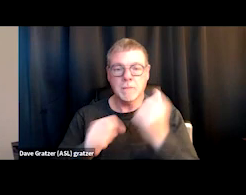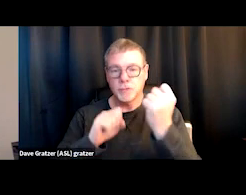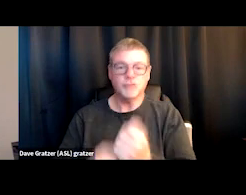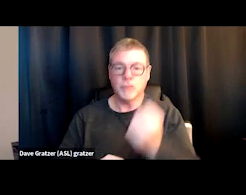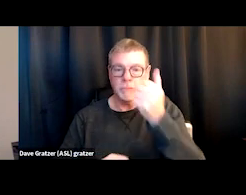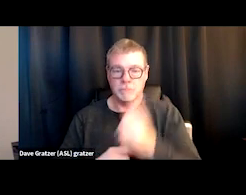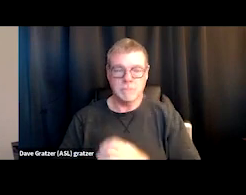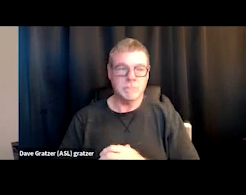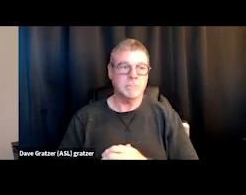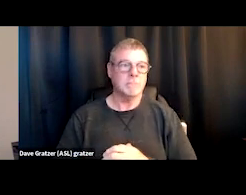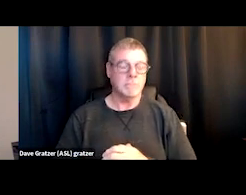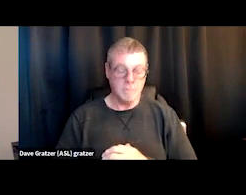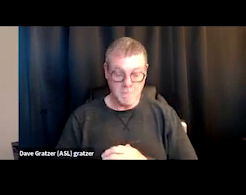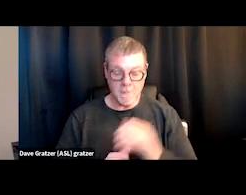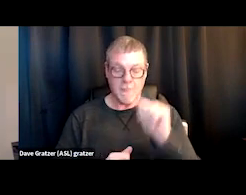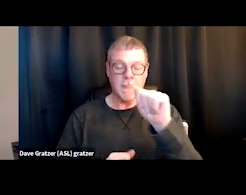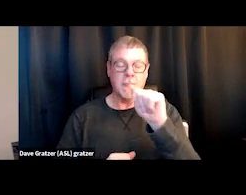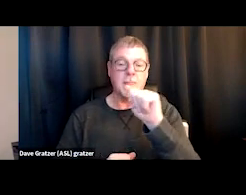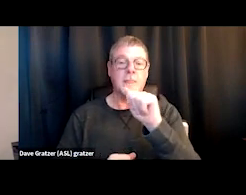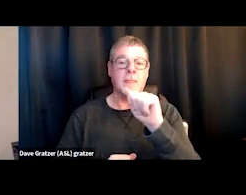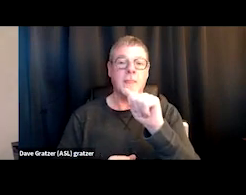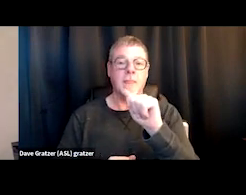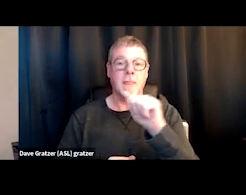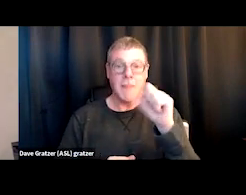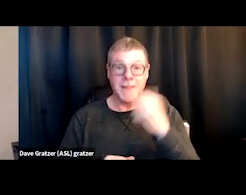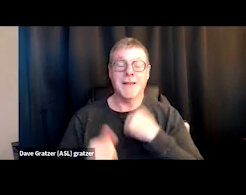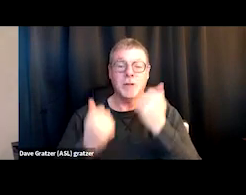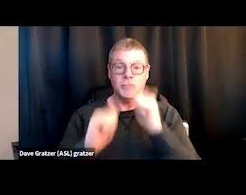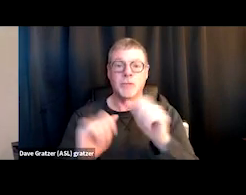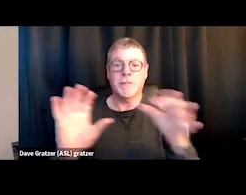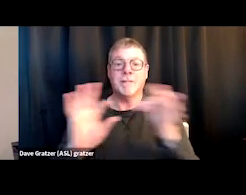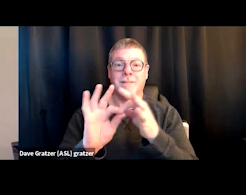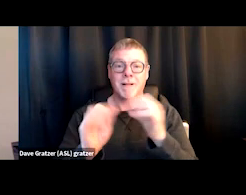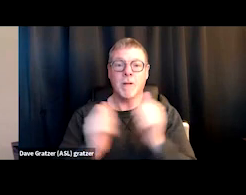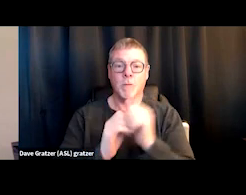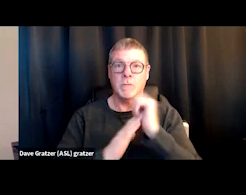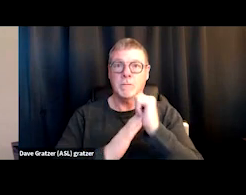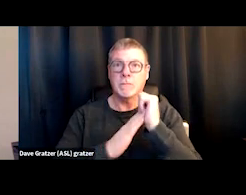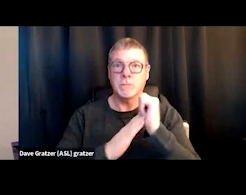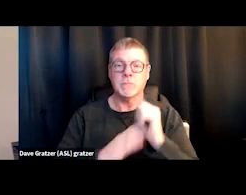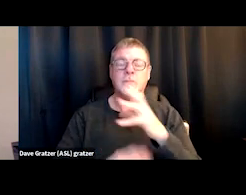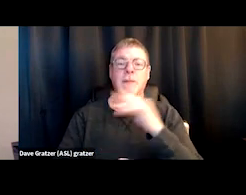And as I started trying to connect with some of the leadership and the nonprofits